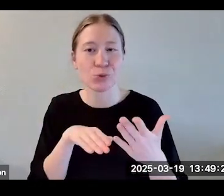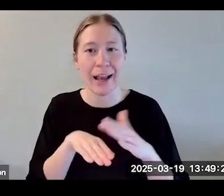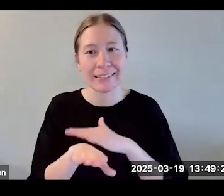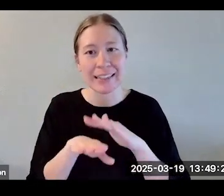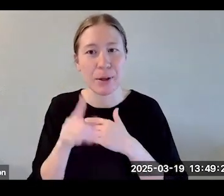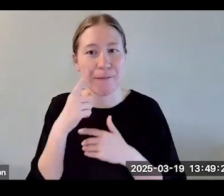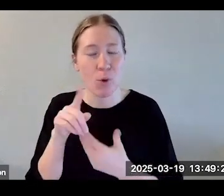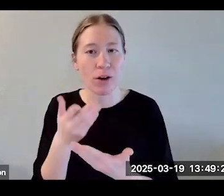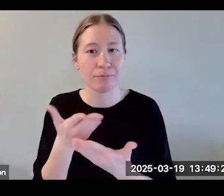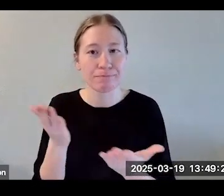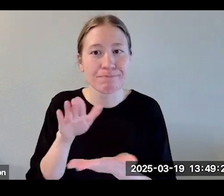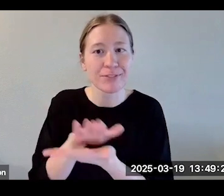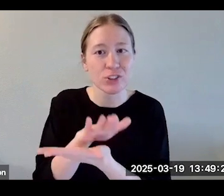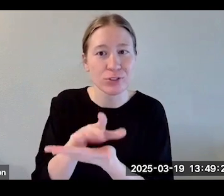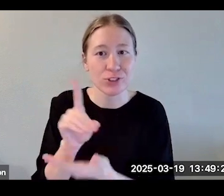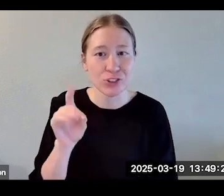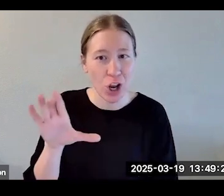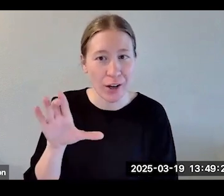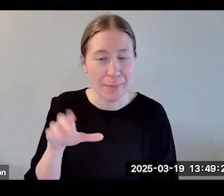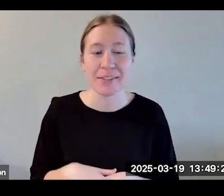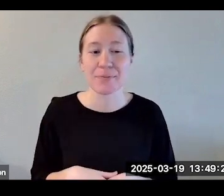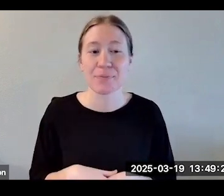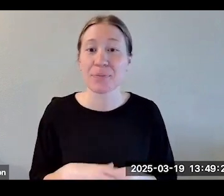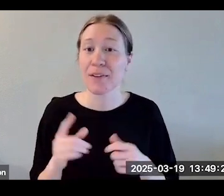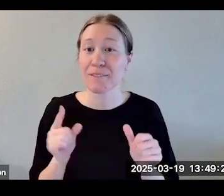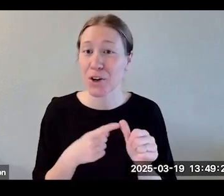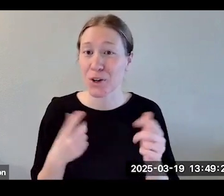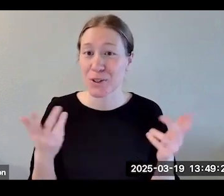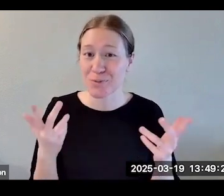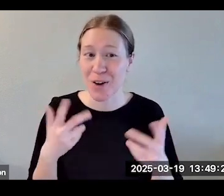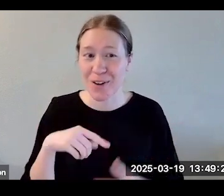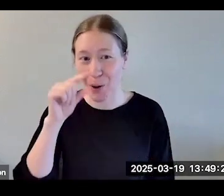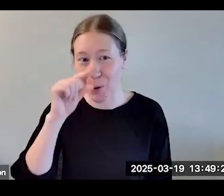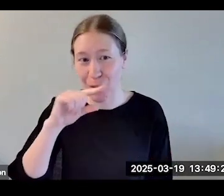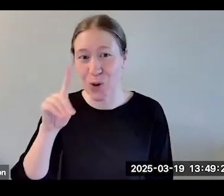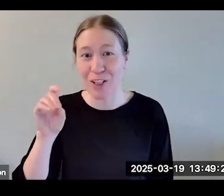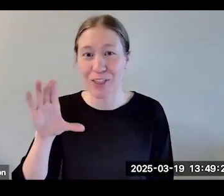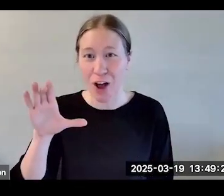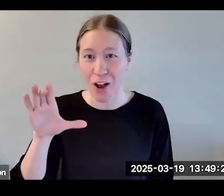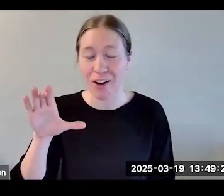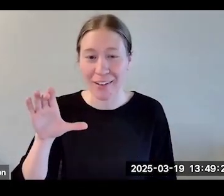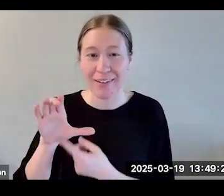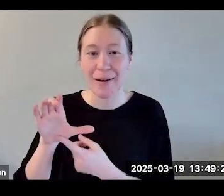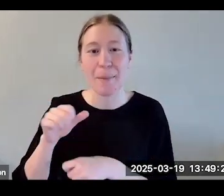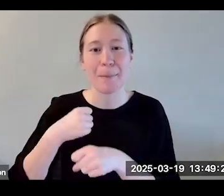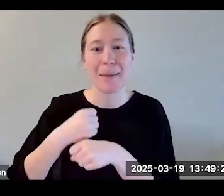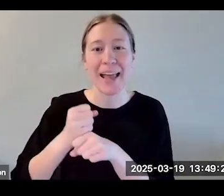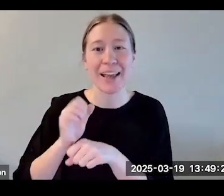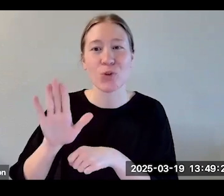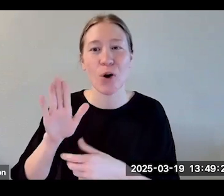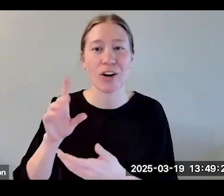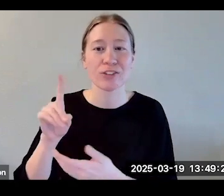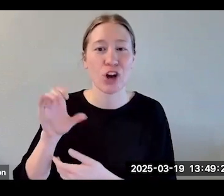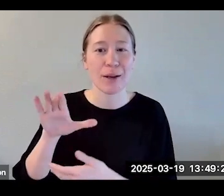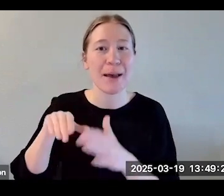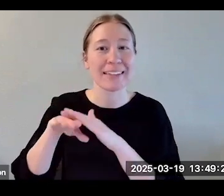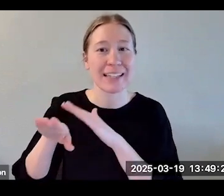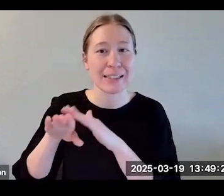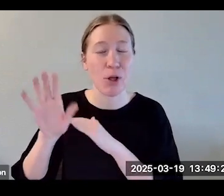Firstly, I'm pointing to the Google Docs make-your-document-accessible link here. This goes to one of Google's support pages,